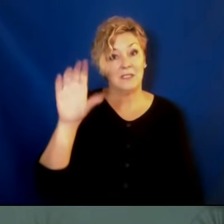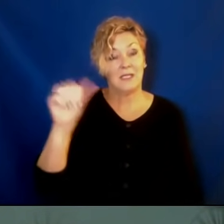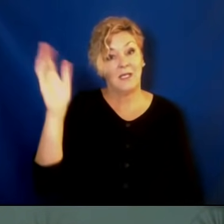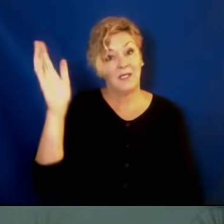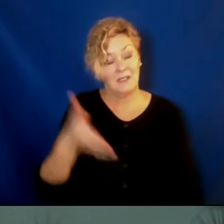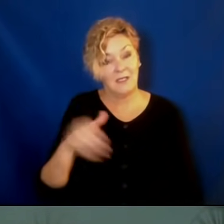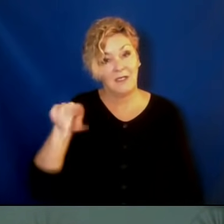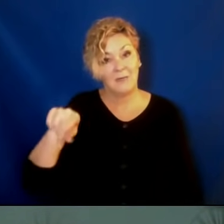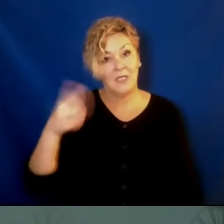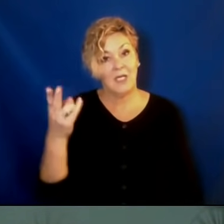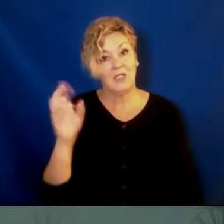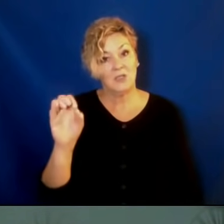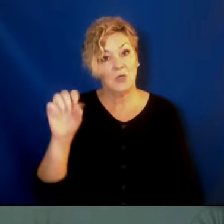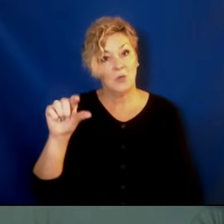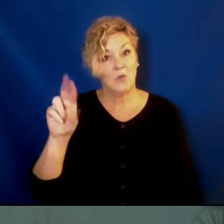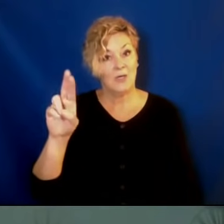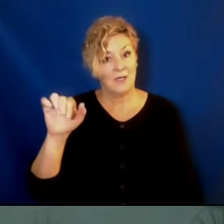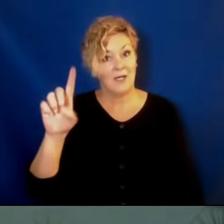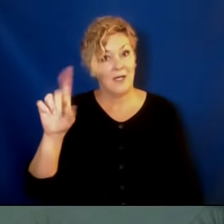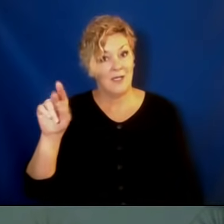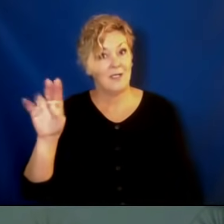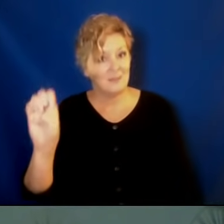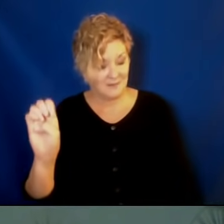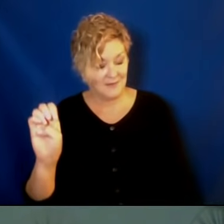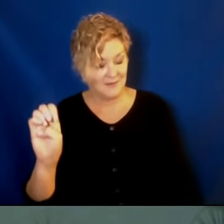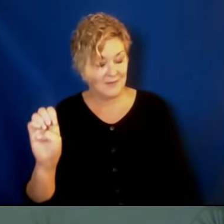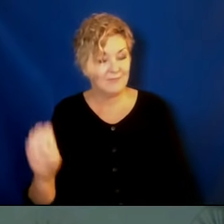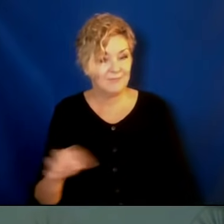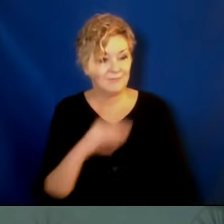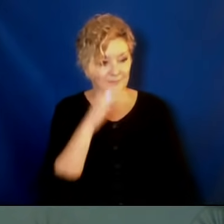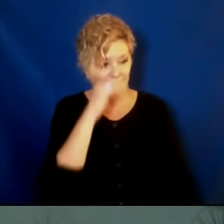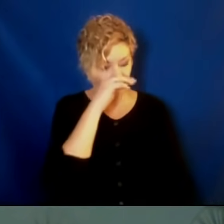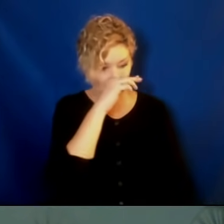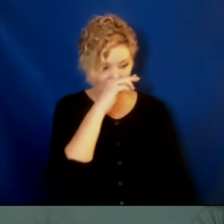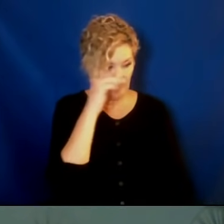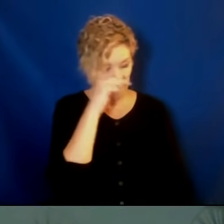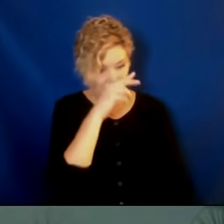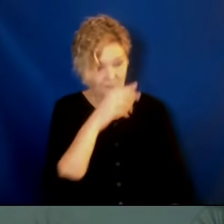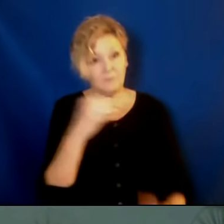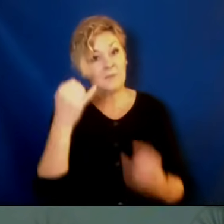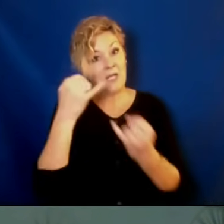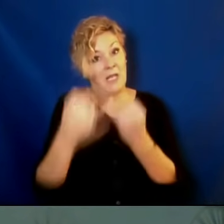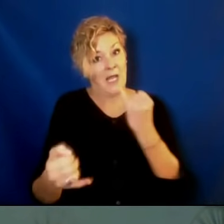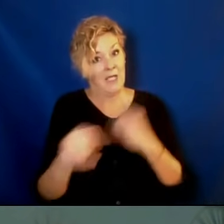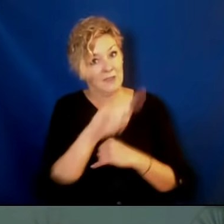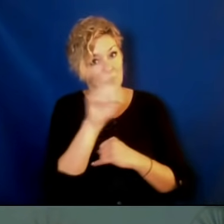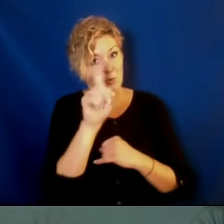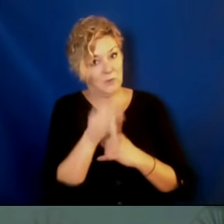able to provide is providing people with information that would change their behaviour based on that information.For medical